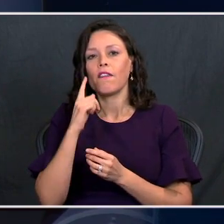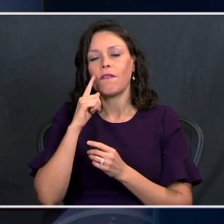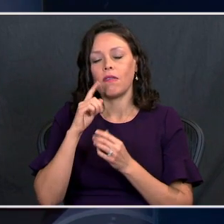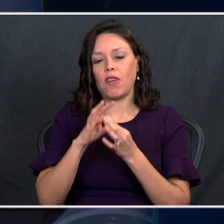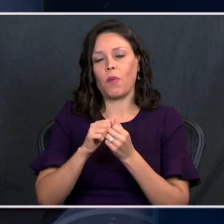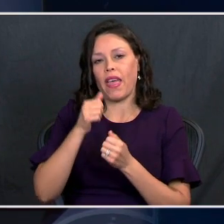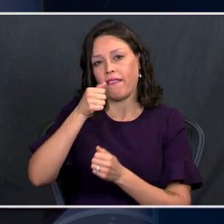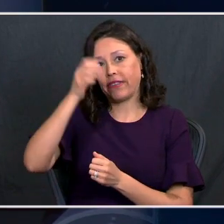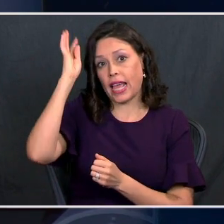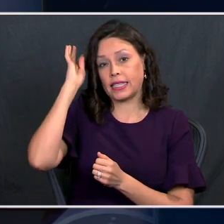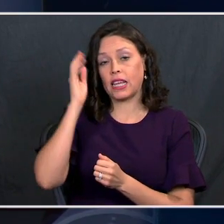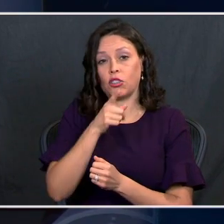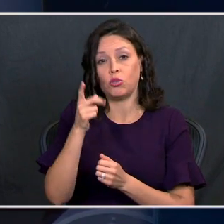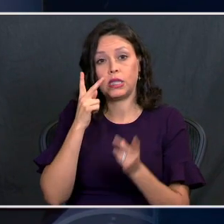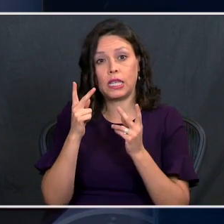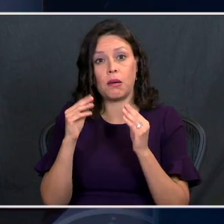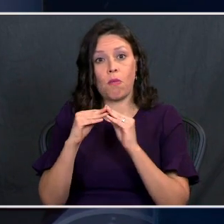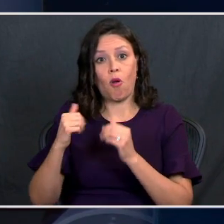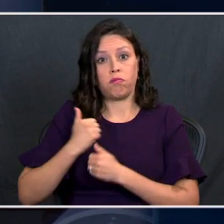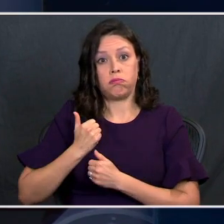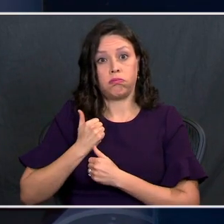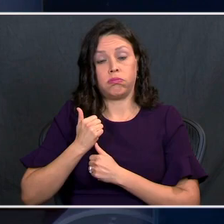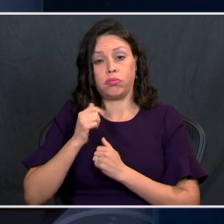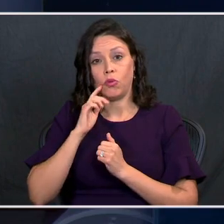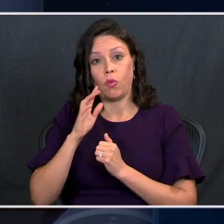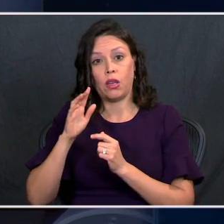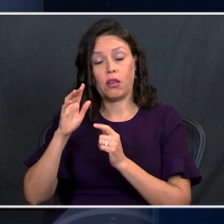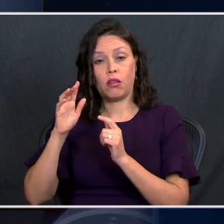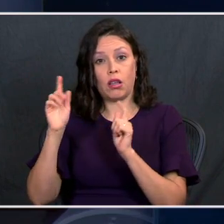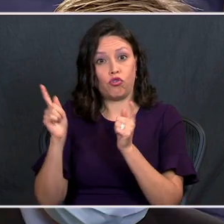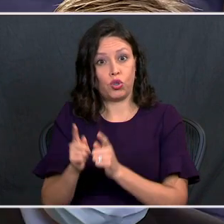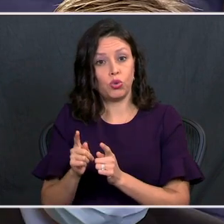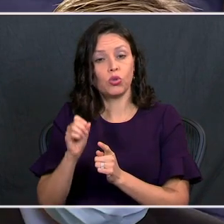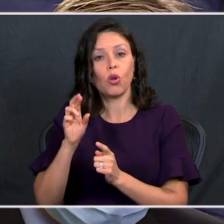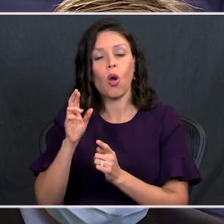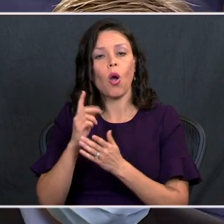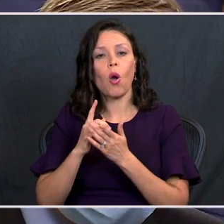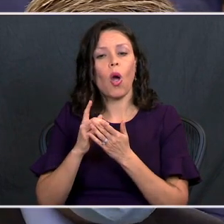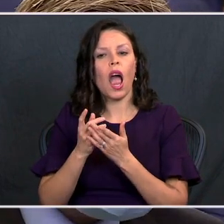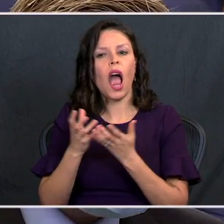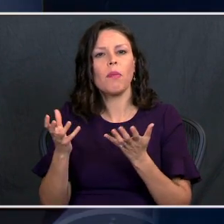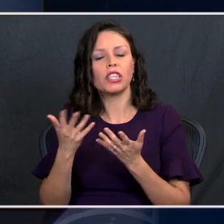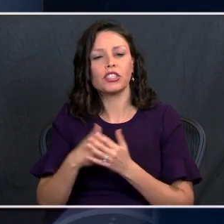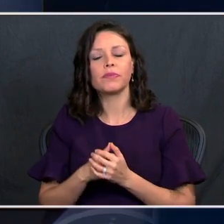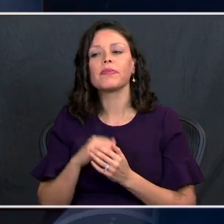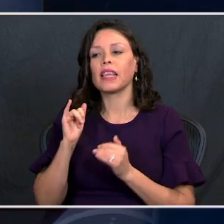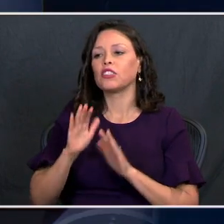if you guys foresee further troop reductions there and what kind of numbers would we be talking about. Ms. Psaki: It's an excellent question.